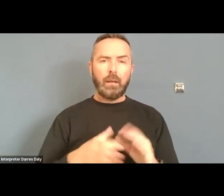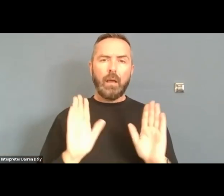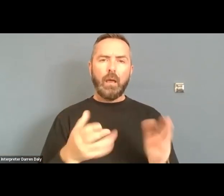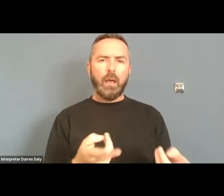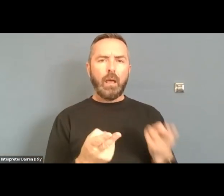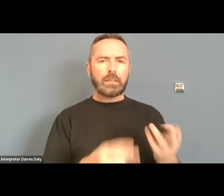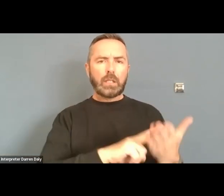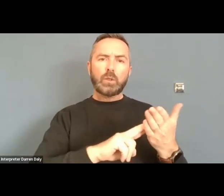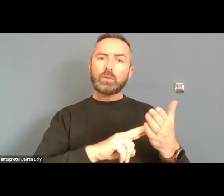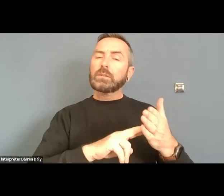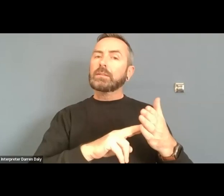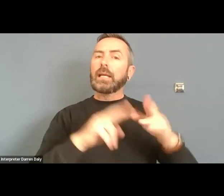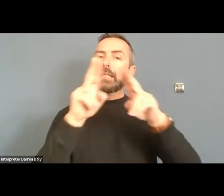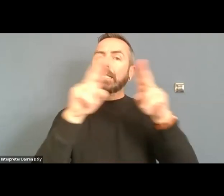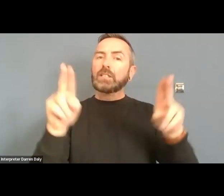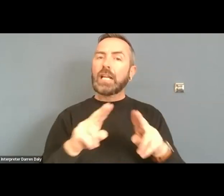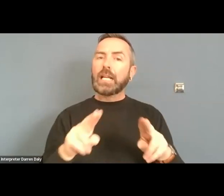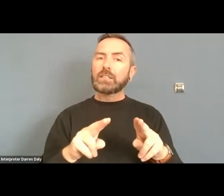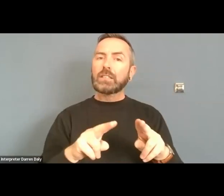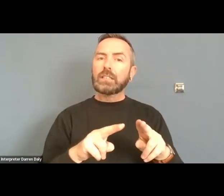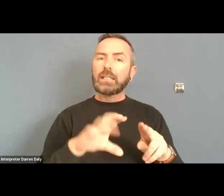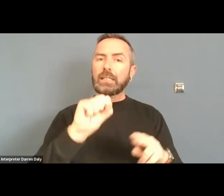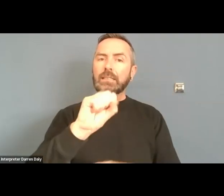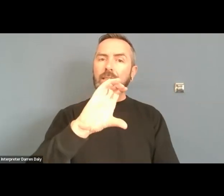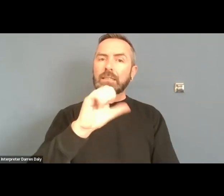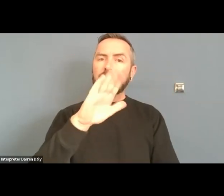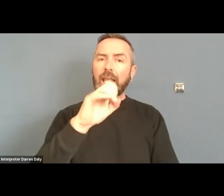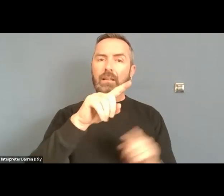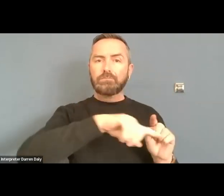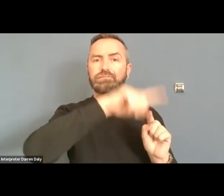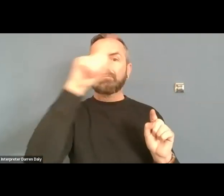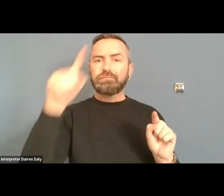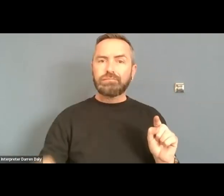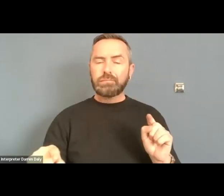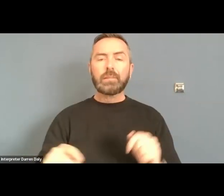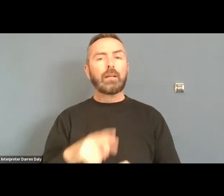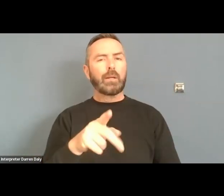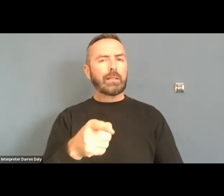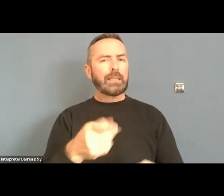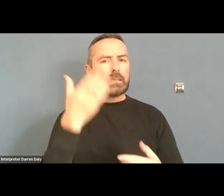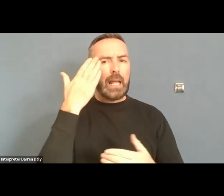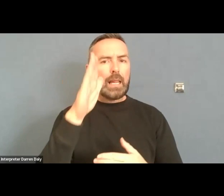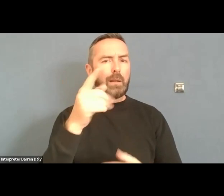an internationally validated scale. And this allowed us to determine the proportion of respondents who had high